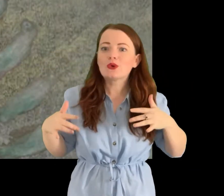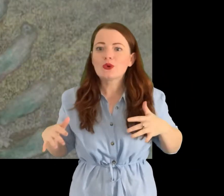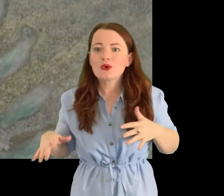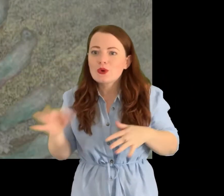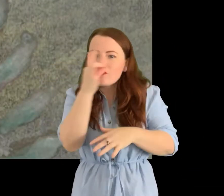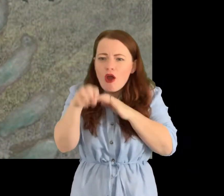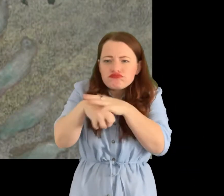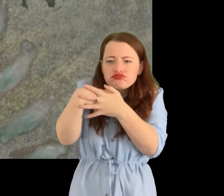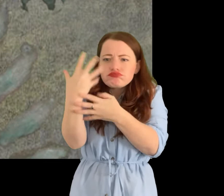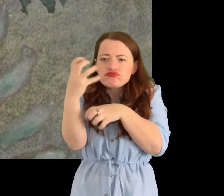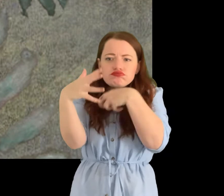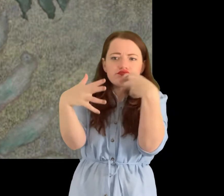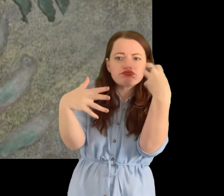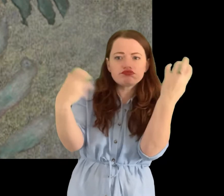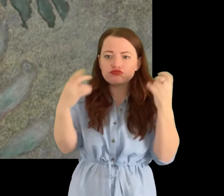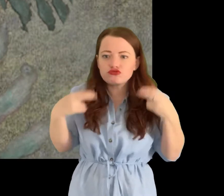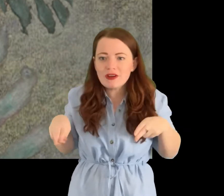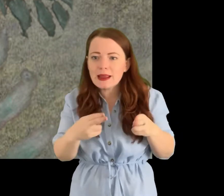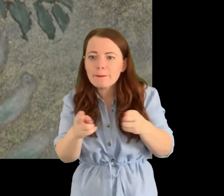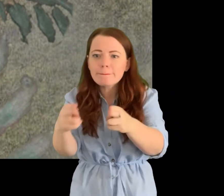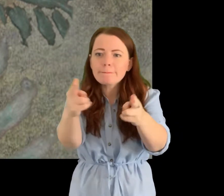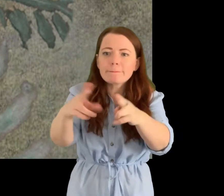ferny fronds a fast unfolding Streams a trickling